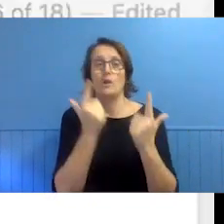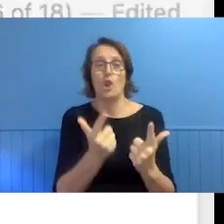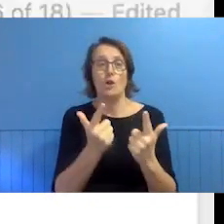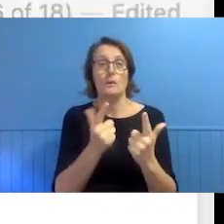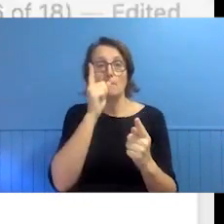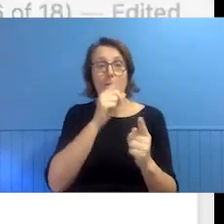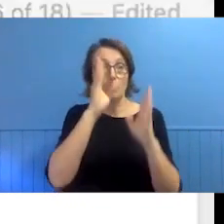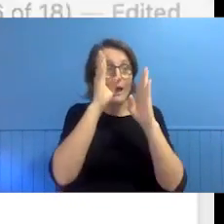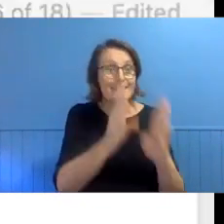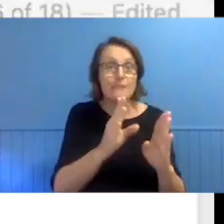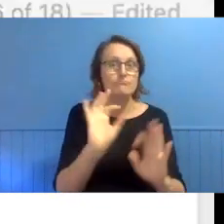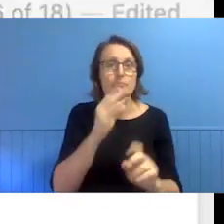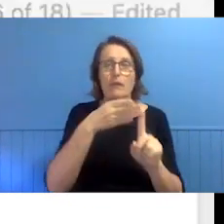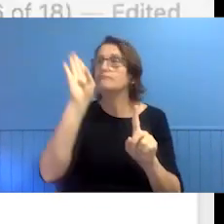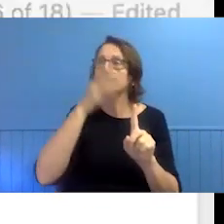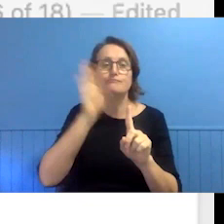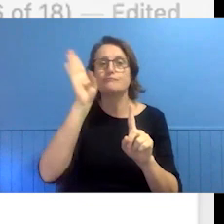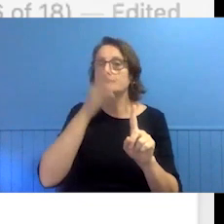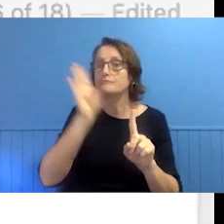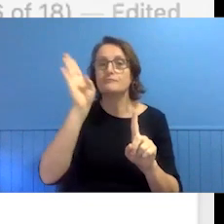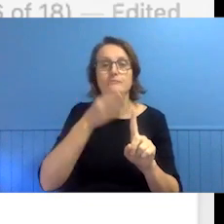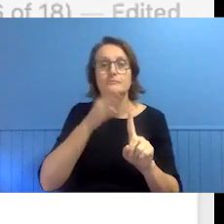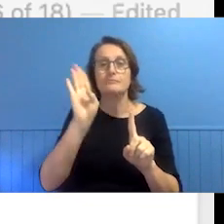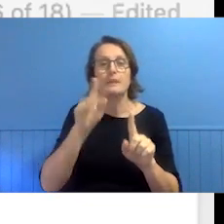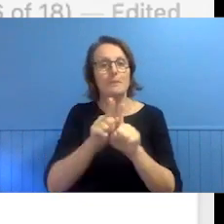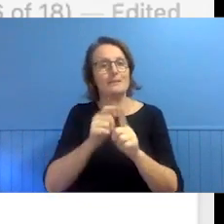slightly different ways online as to how they might be in an offline